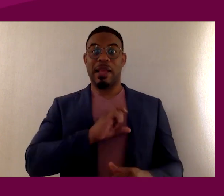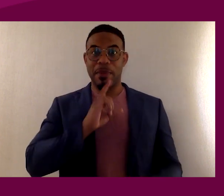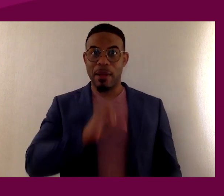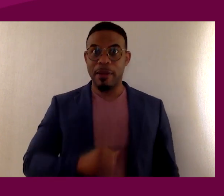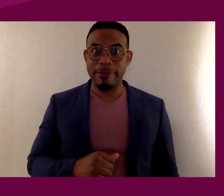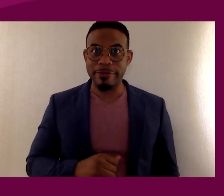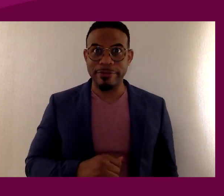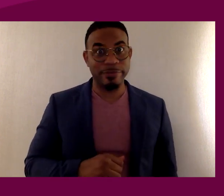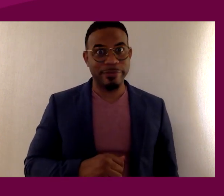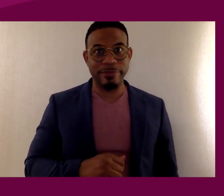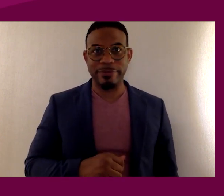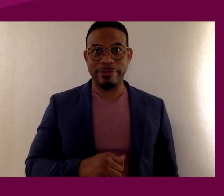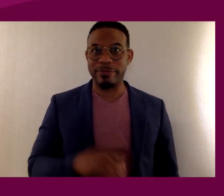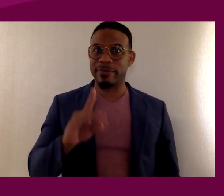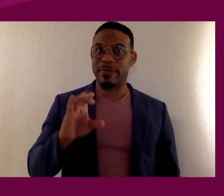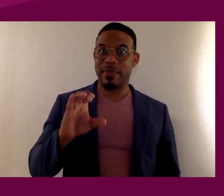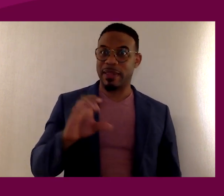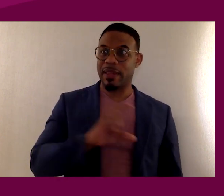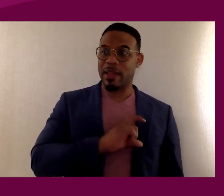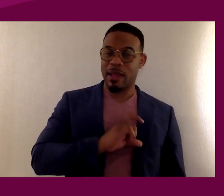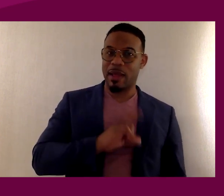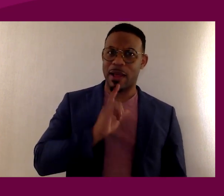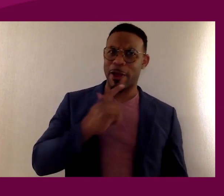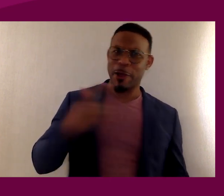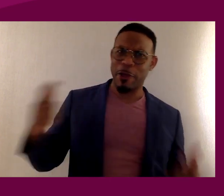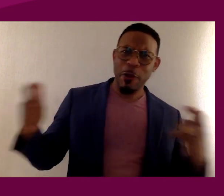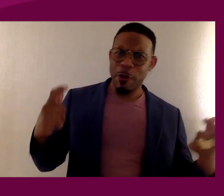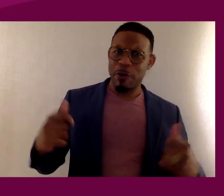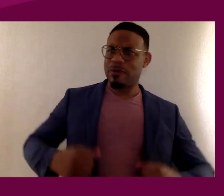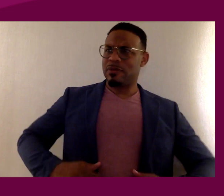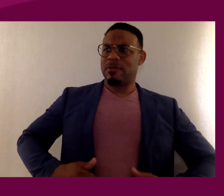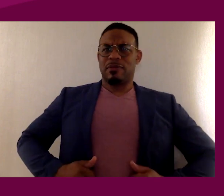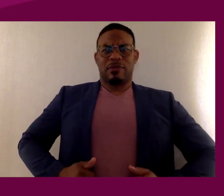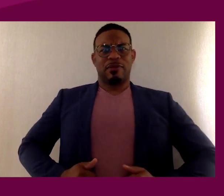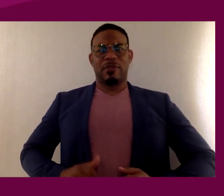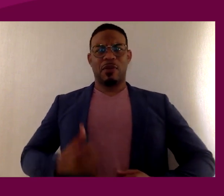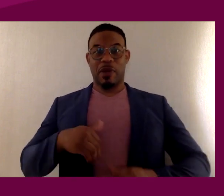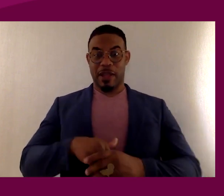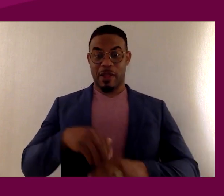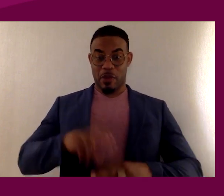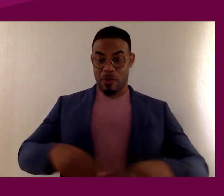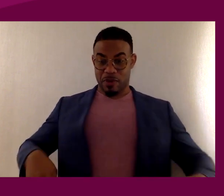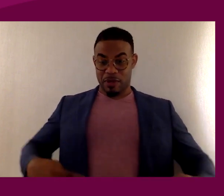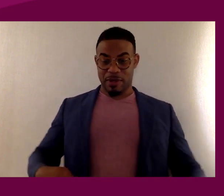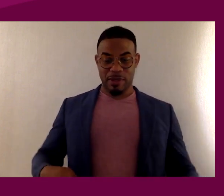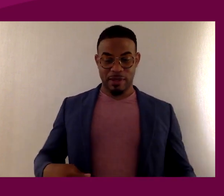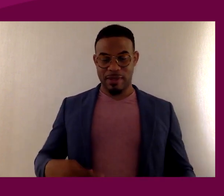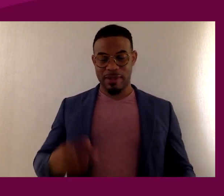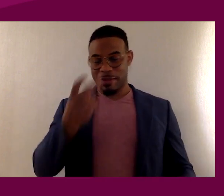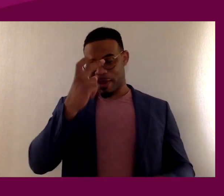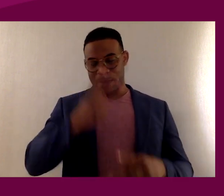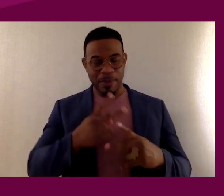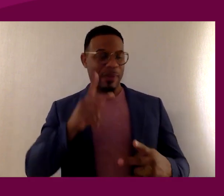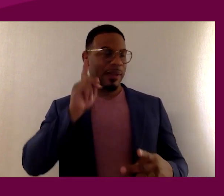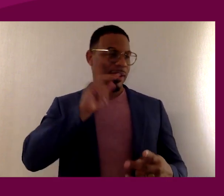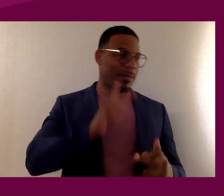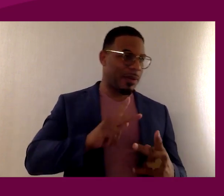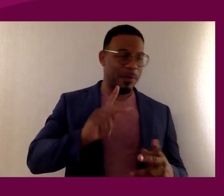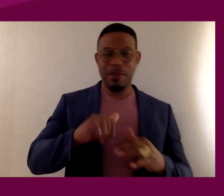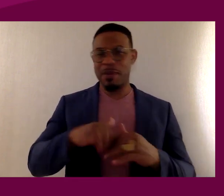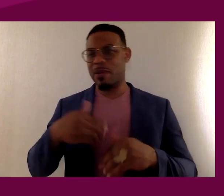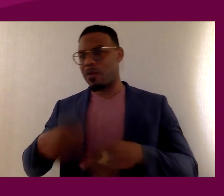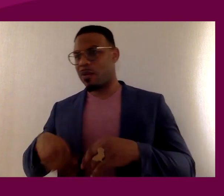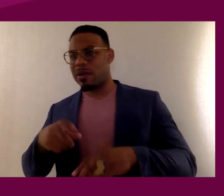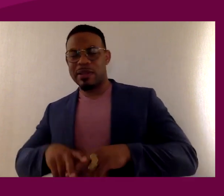how big the D.C. cops are. The D.C. cops are huge. And we're in wheelchairs. There's blind people,